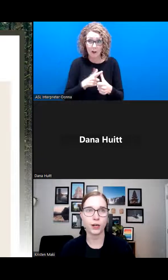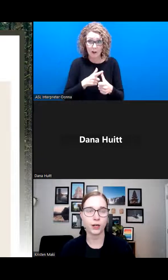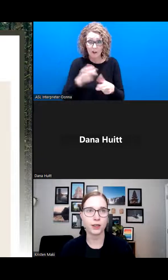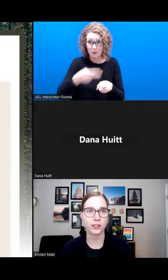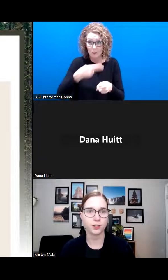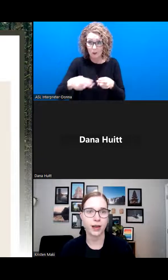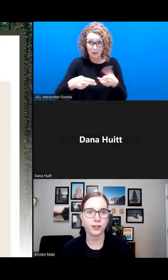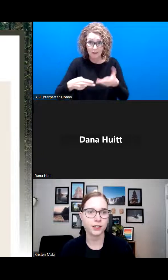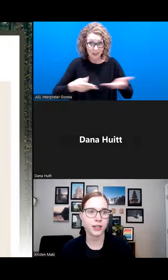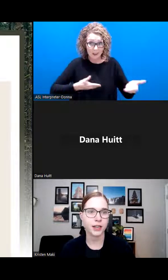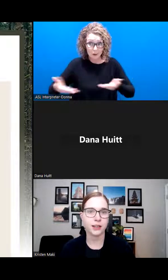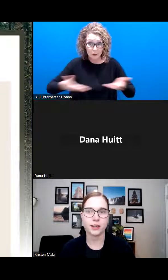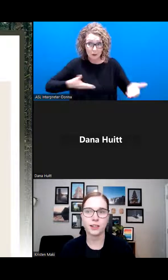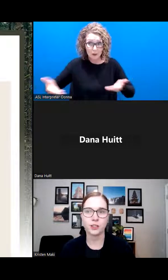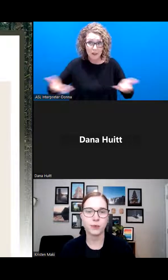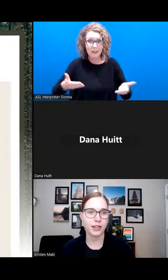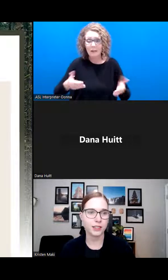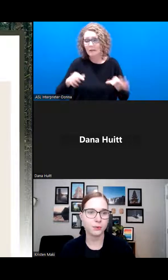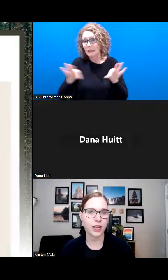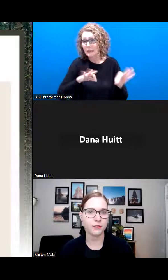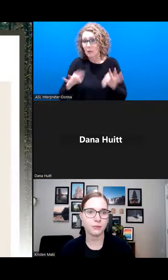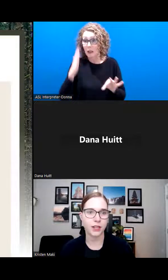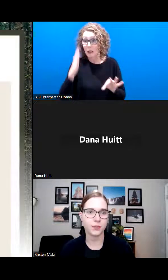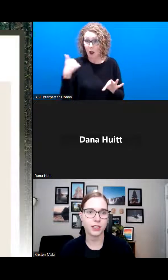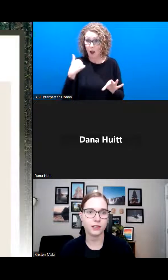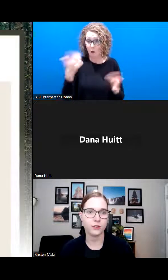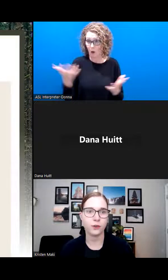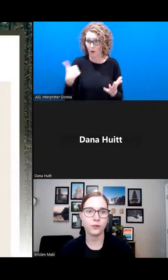to a conversation about the next generation of caregivers. I am very pleased to have a fantastic